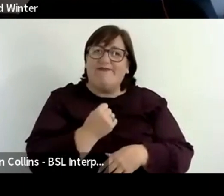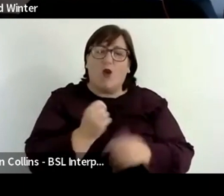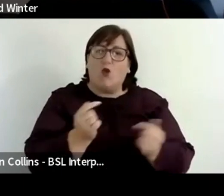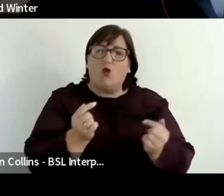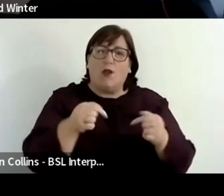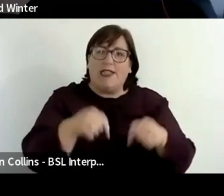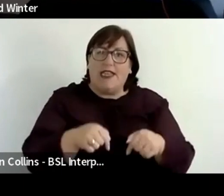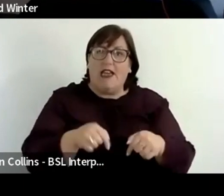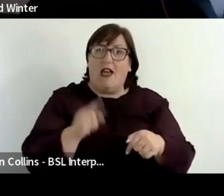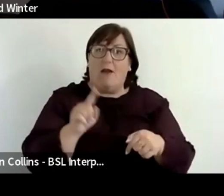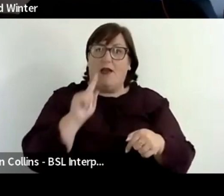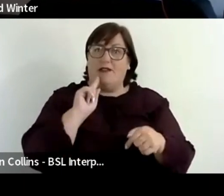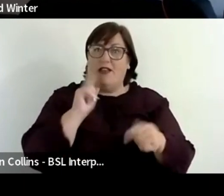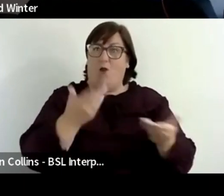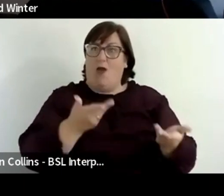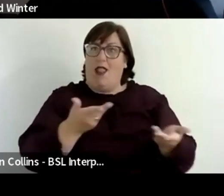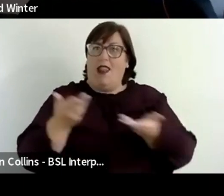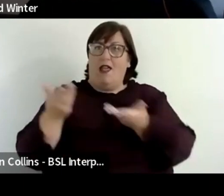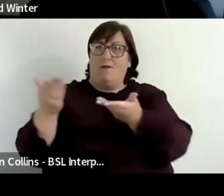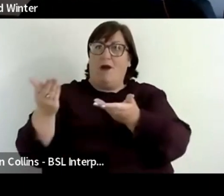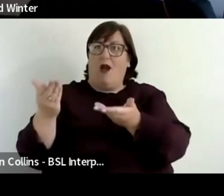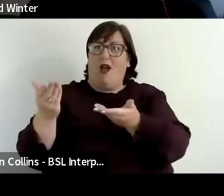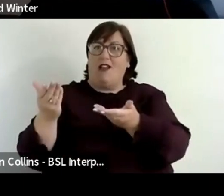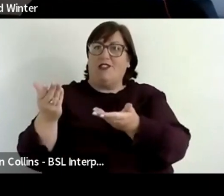Thanks Maria.